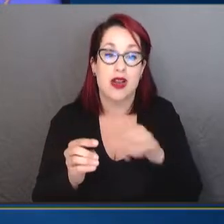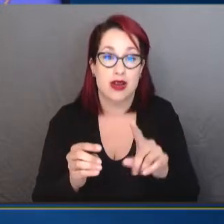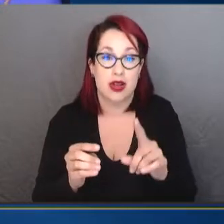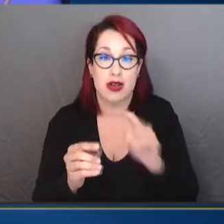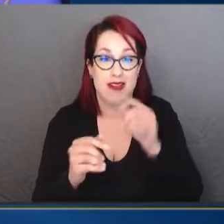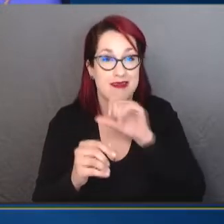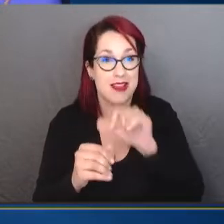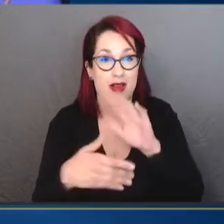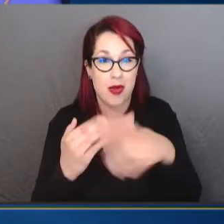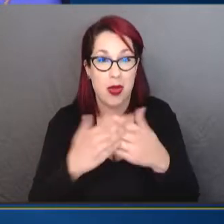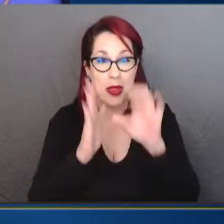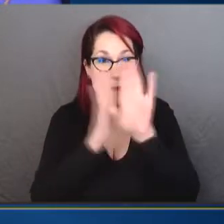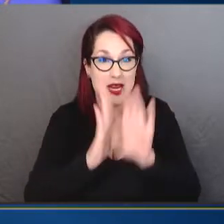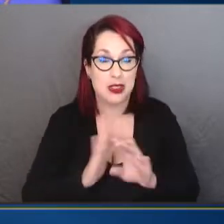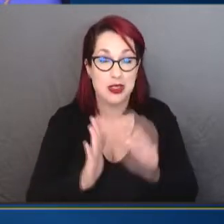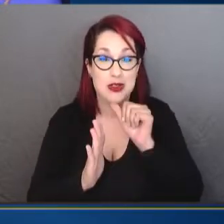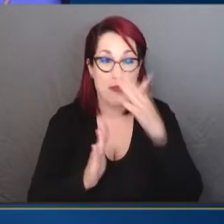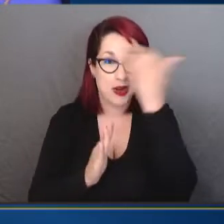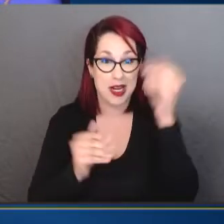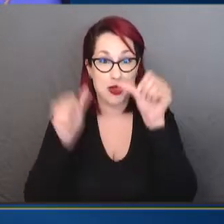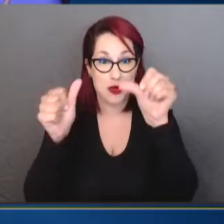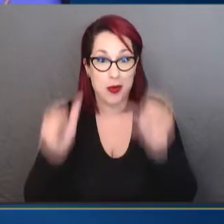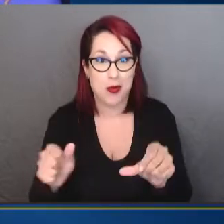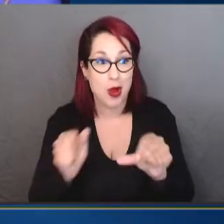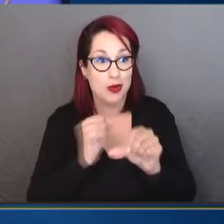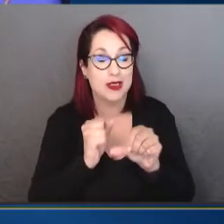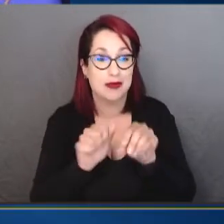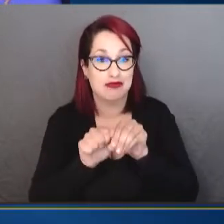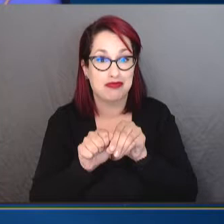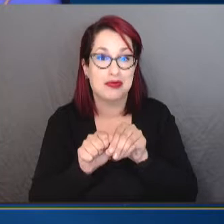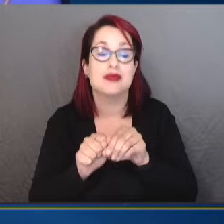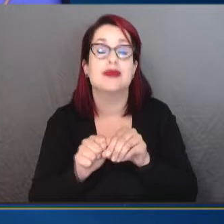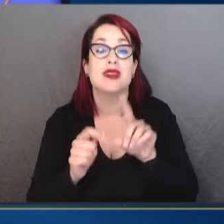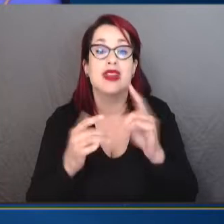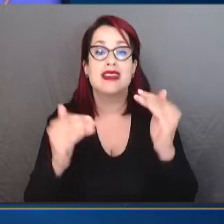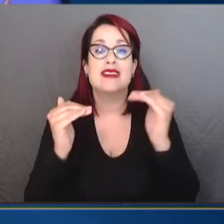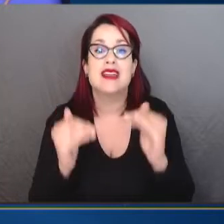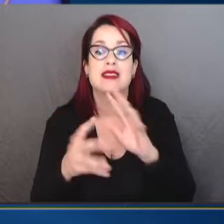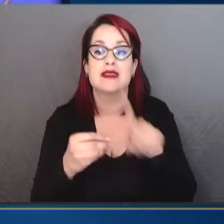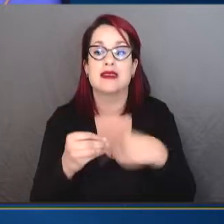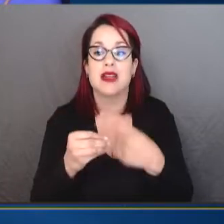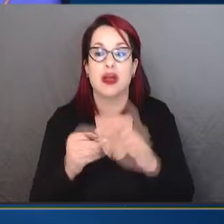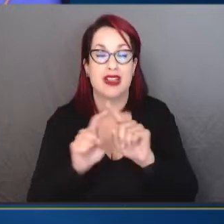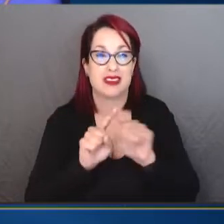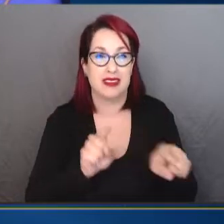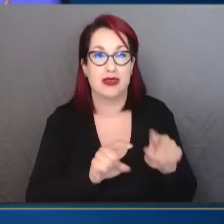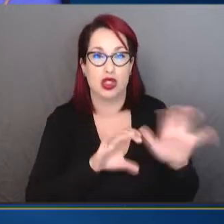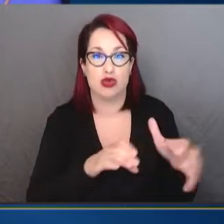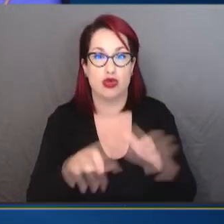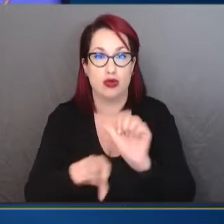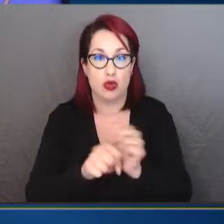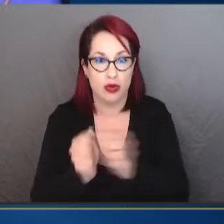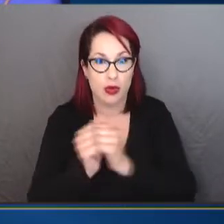The next part we're going to focus on partnerships and what we get out of working together to advance